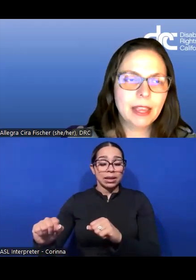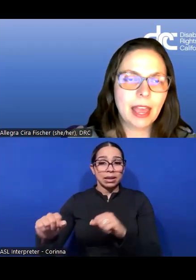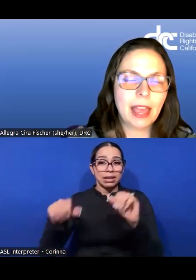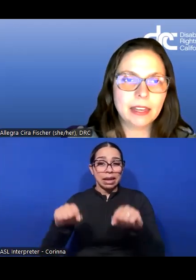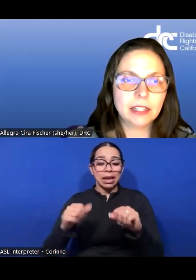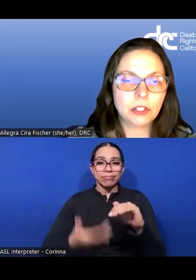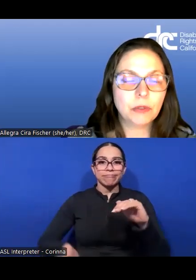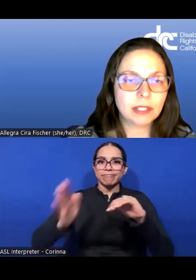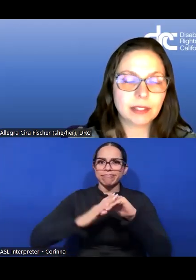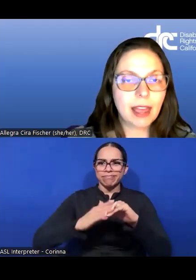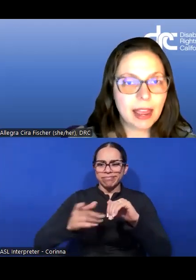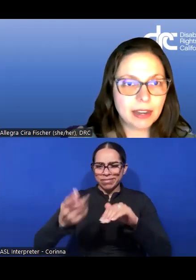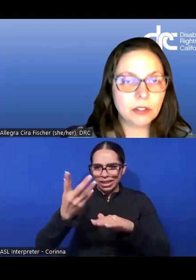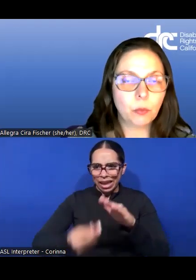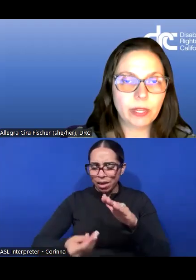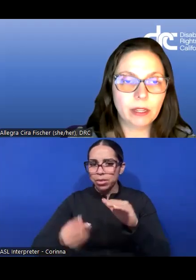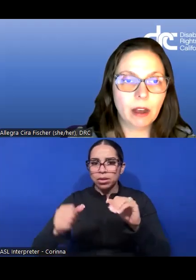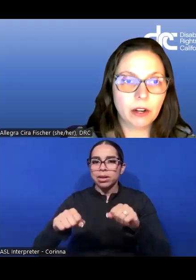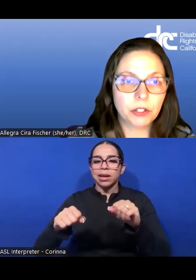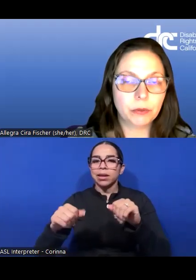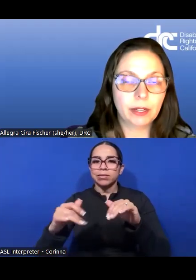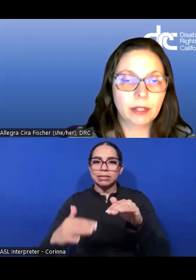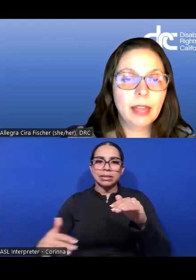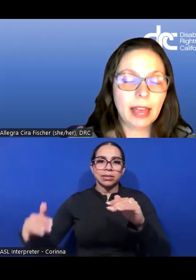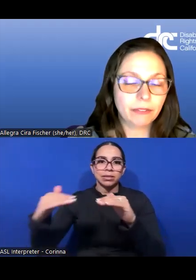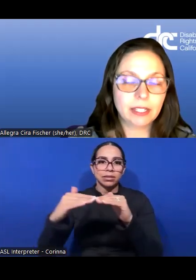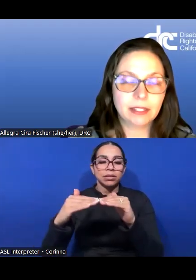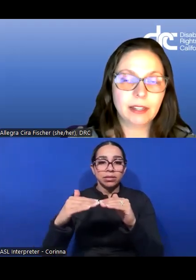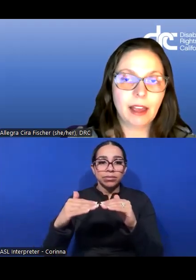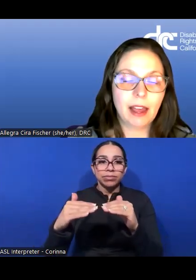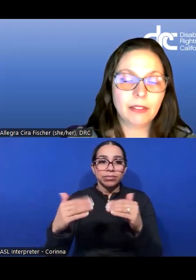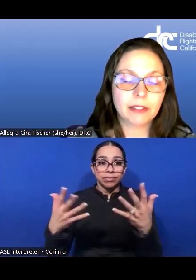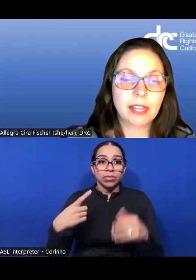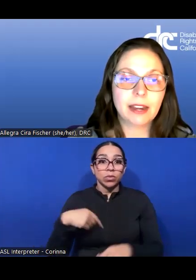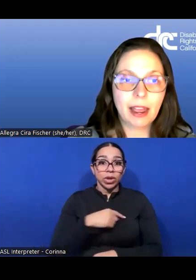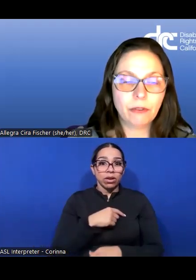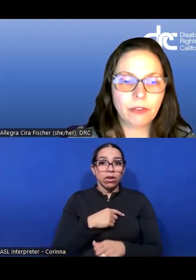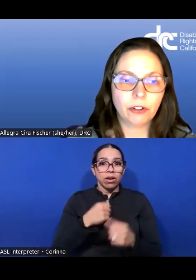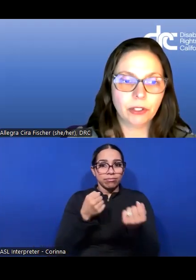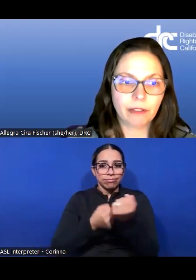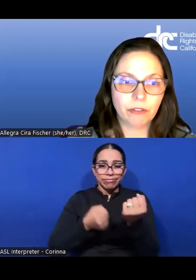And to this end, we are doing advocacy at the state and federal level.